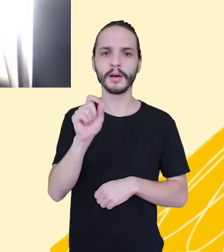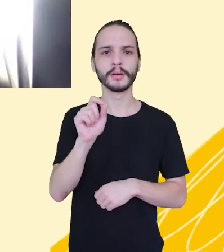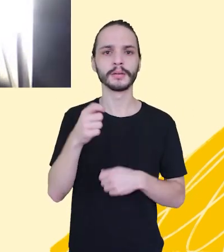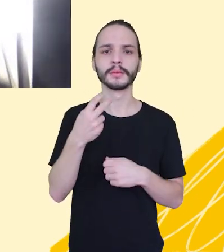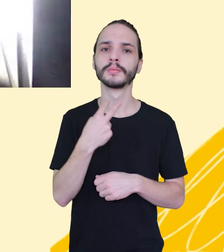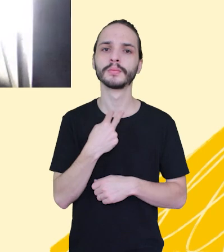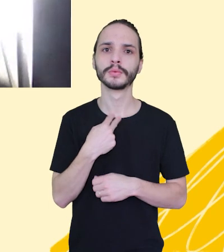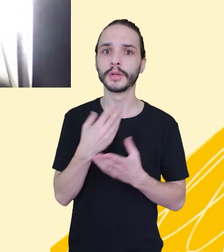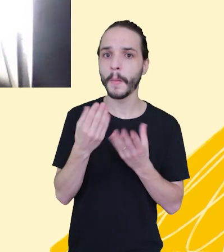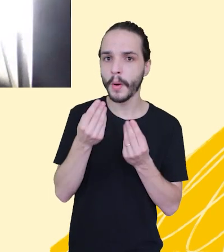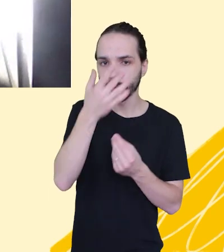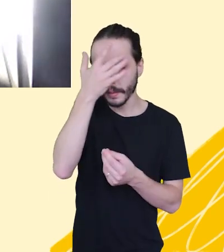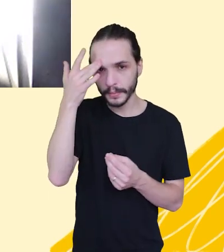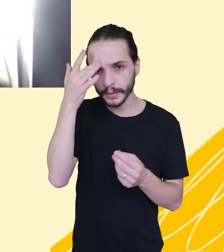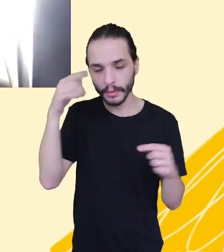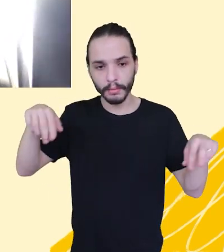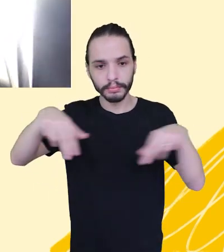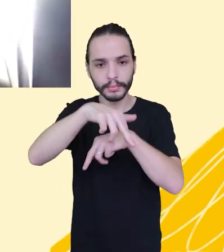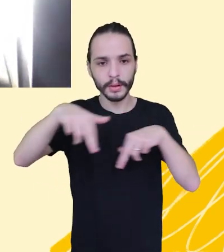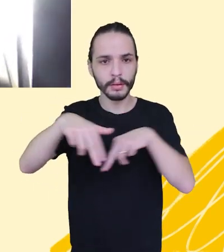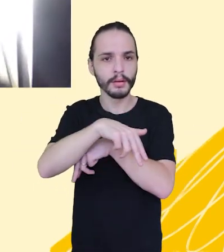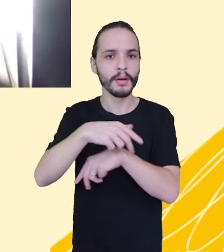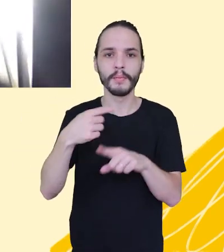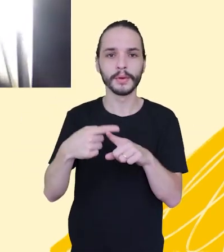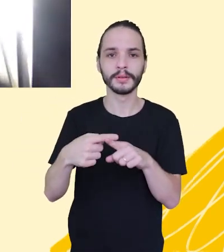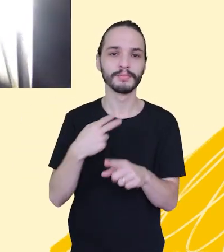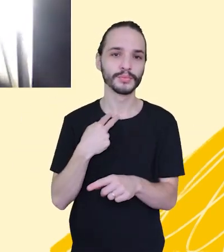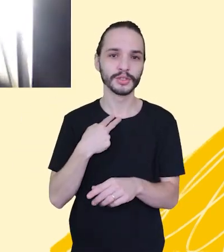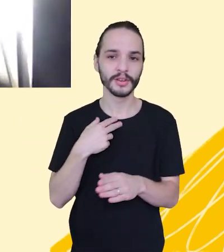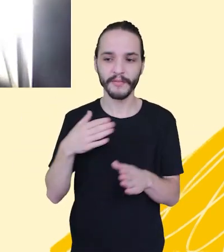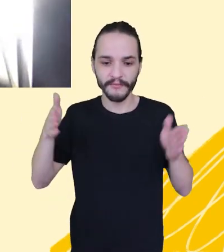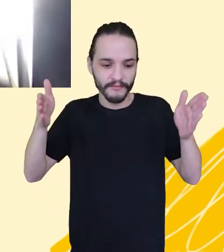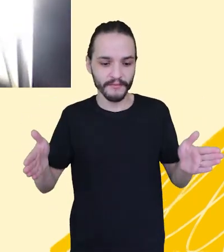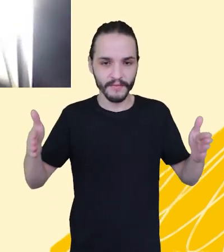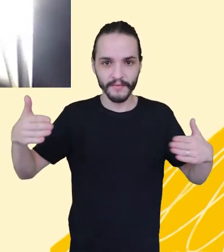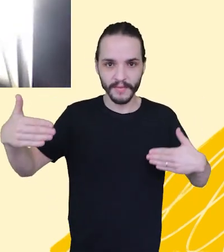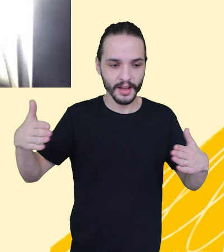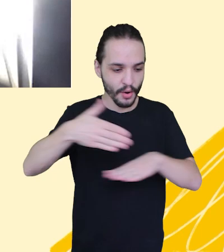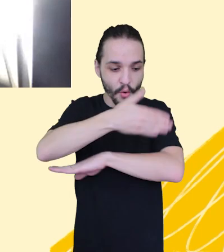So there were so many bedingungen... conditions.